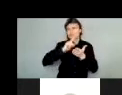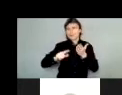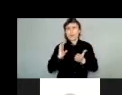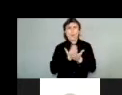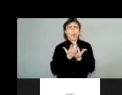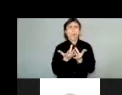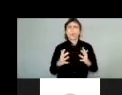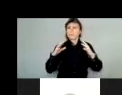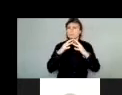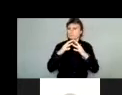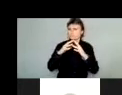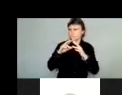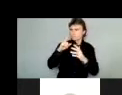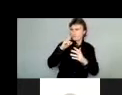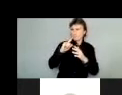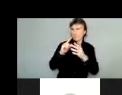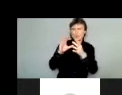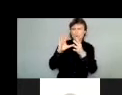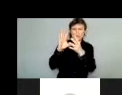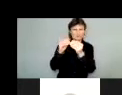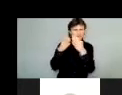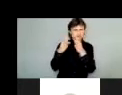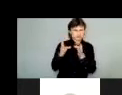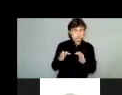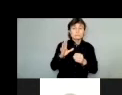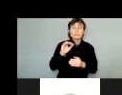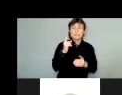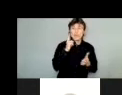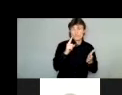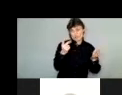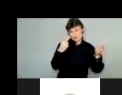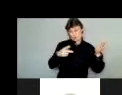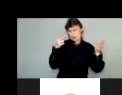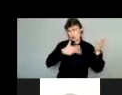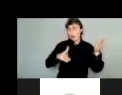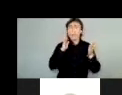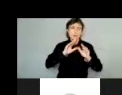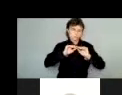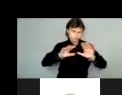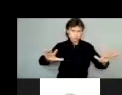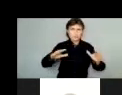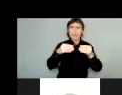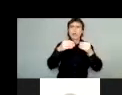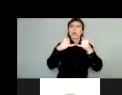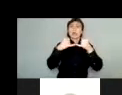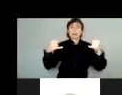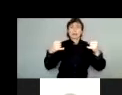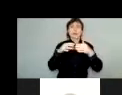Stay tuned in the next couple of weeks for the guidelines for the Project Grant for Individuals and Collectives, which we'll launch very shortly.